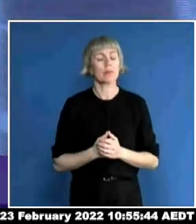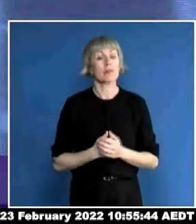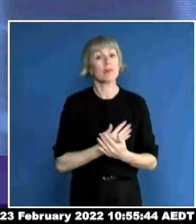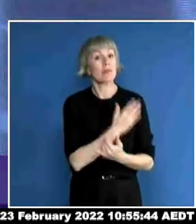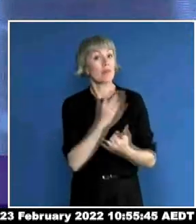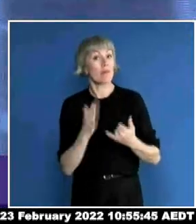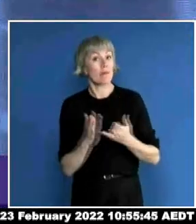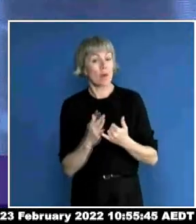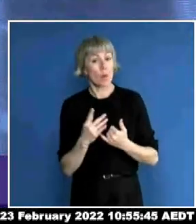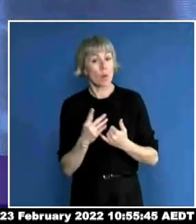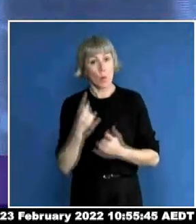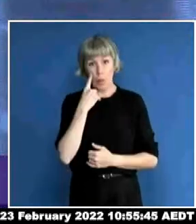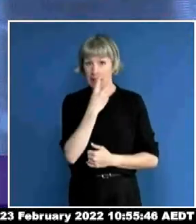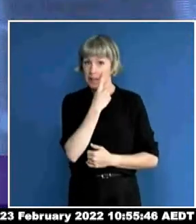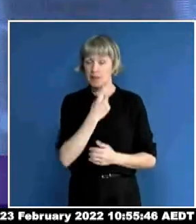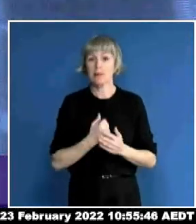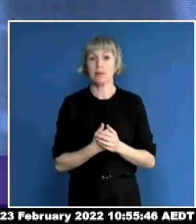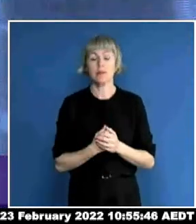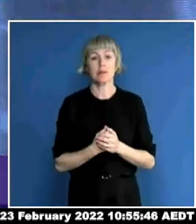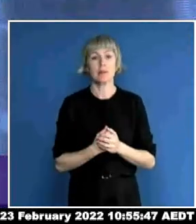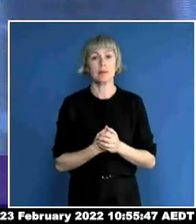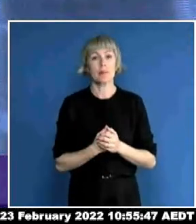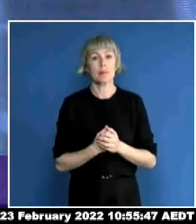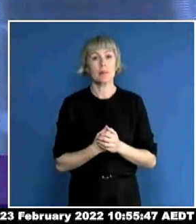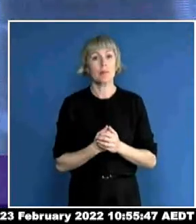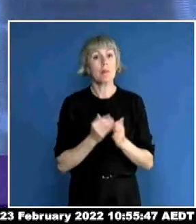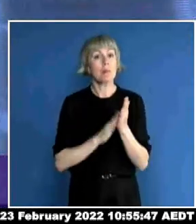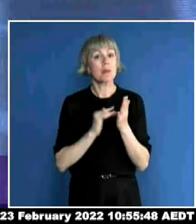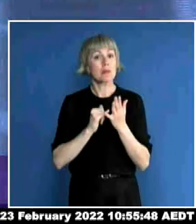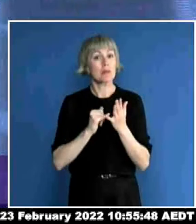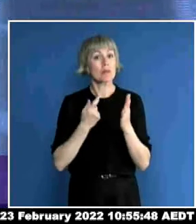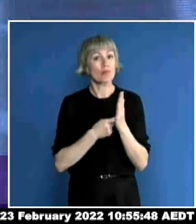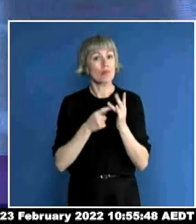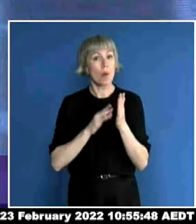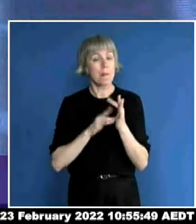Ms Romero is the CEO and Managing Director of the Arriba Group.